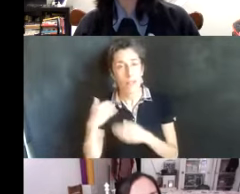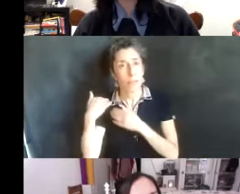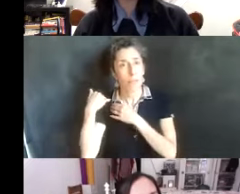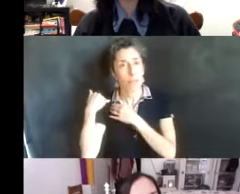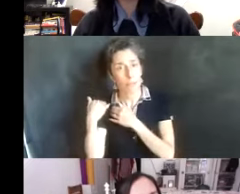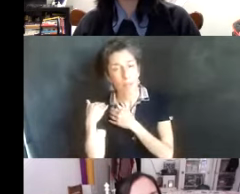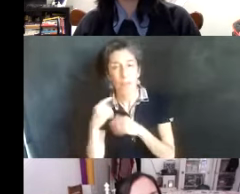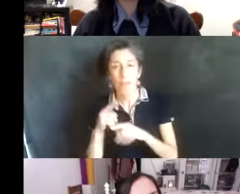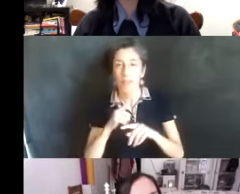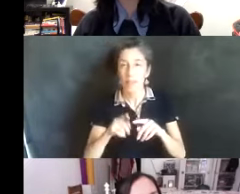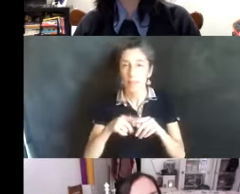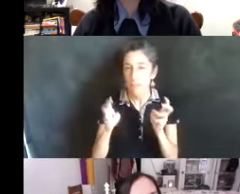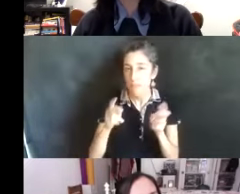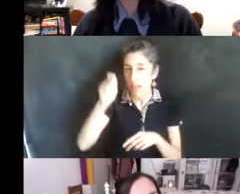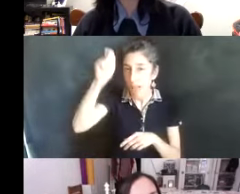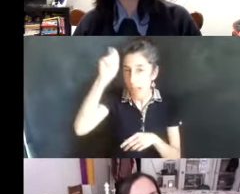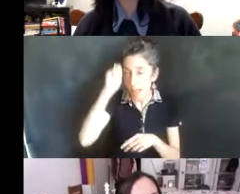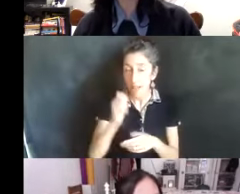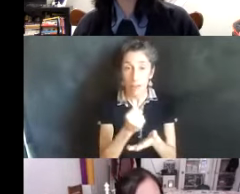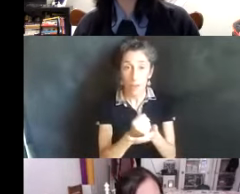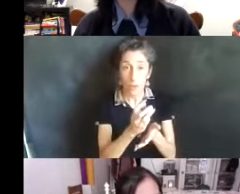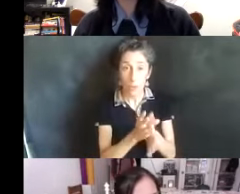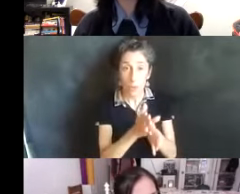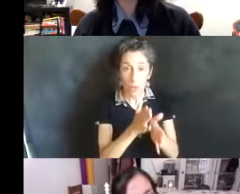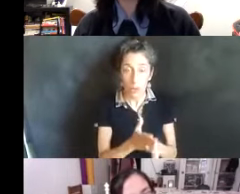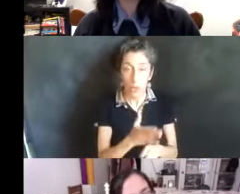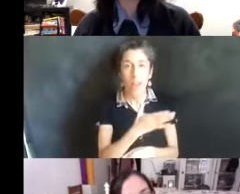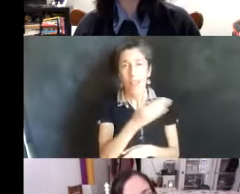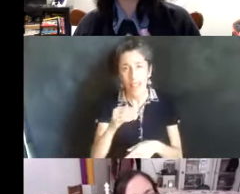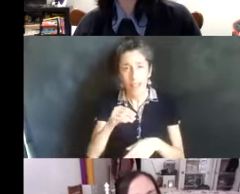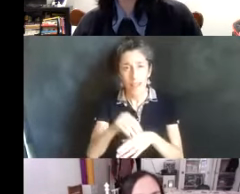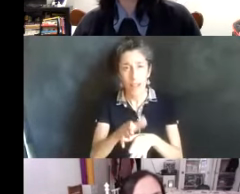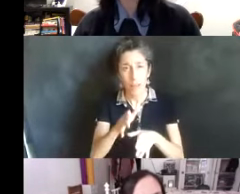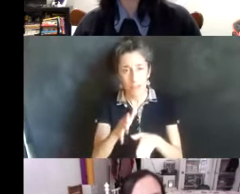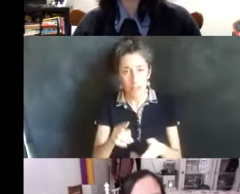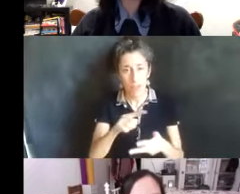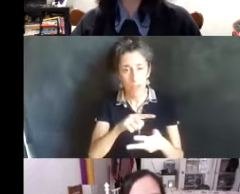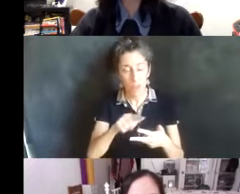on top of being a professor, so this, this is something that I would like to acknowledge